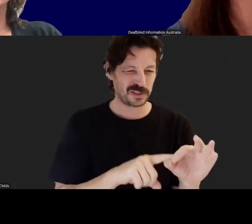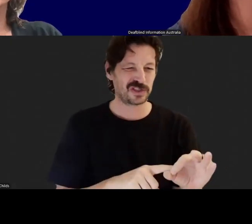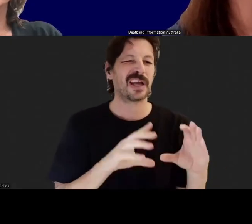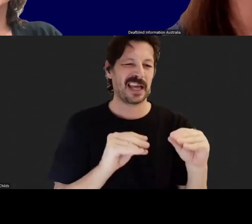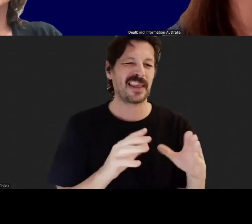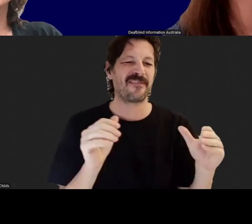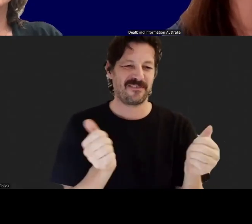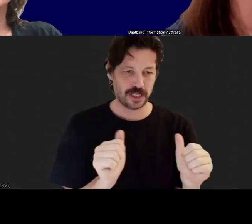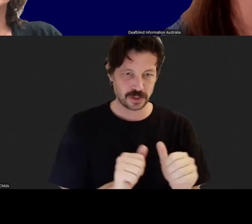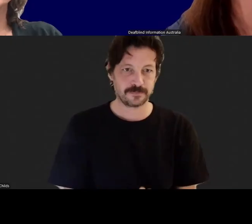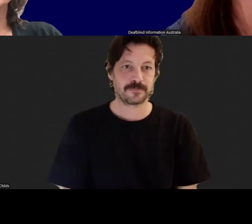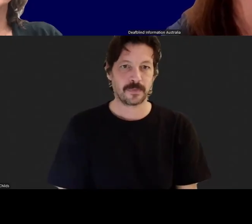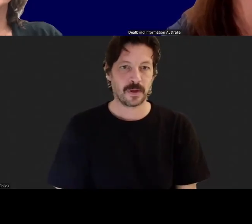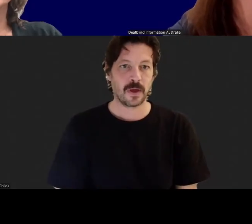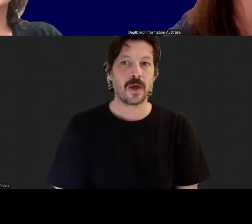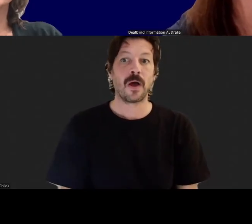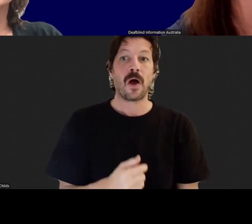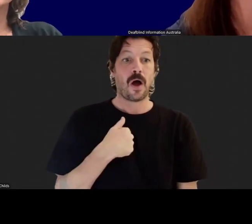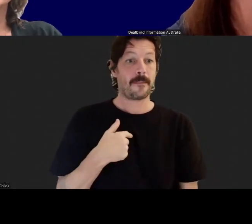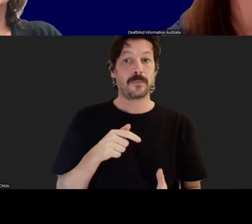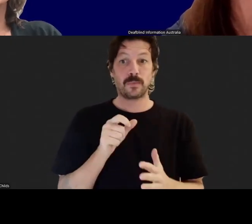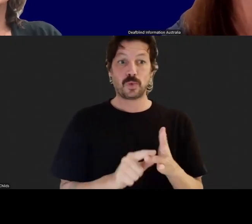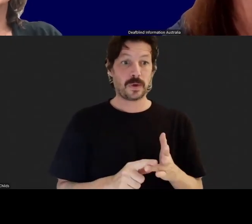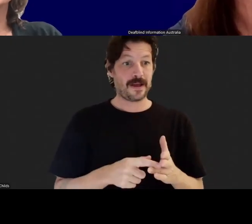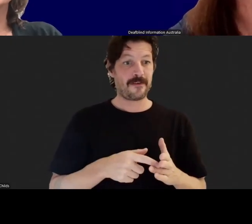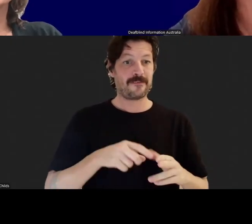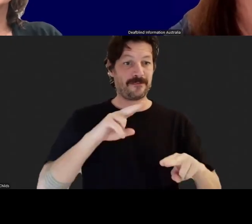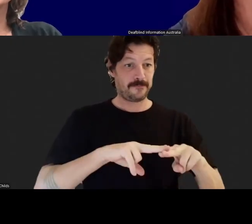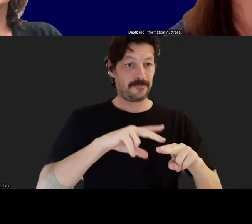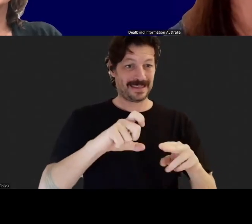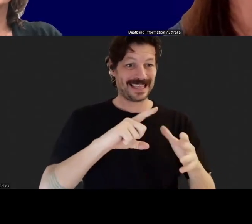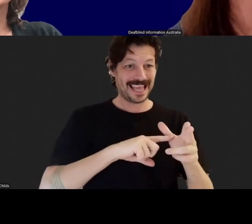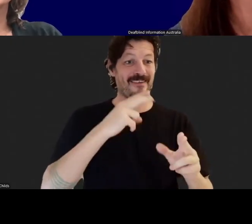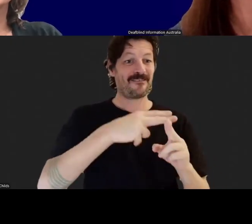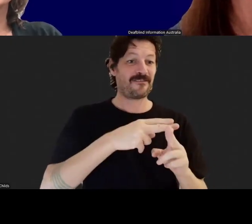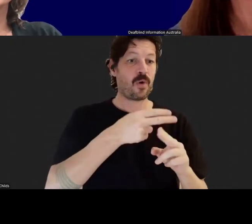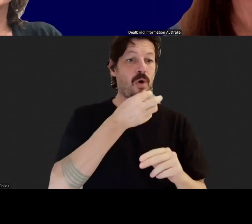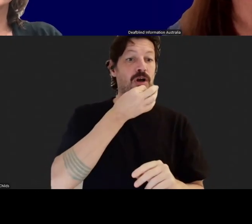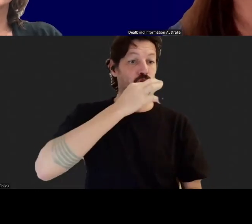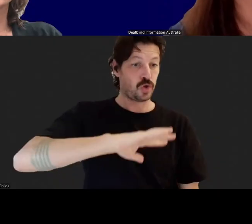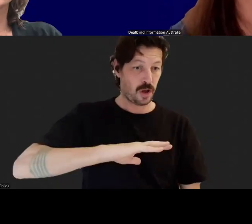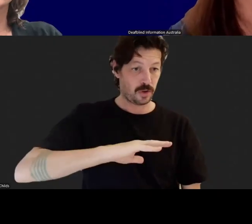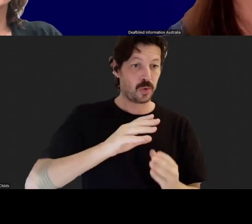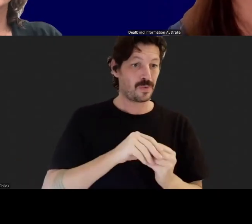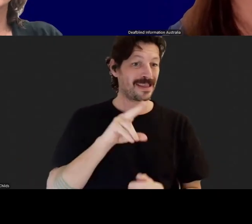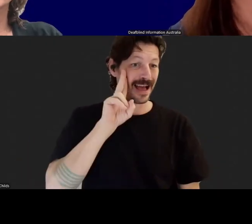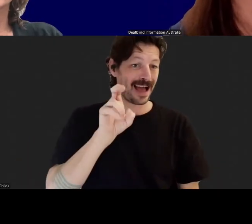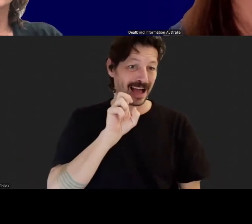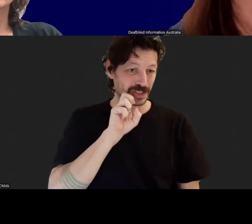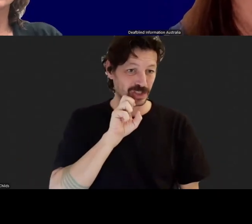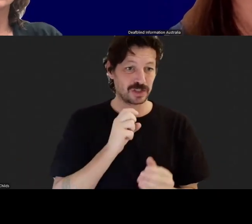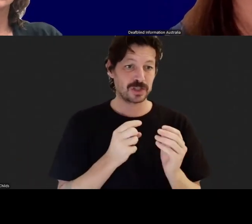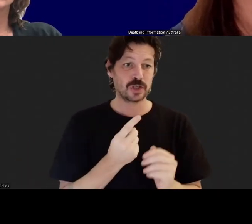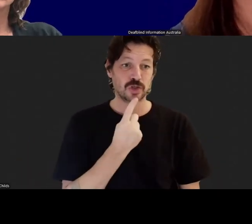I am completing a functional capacity assessment for a child with Usher Type II. Um so for those,